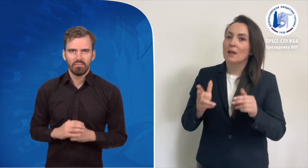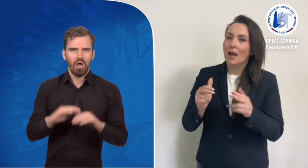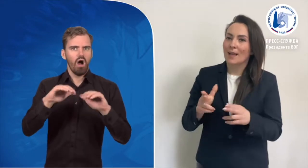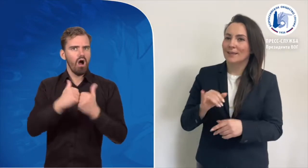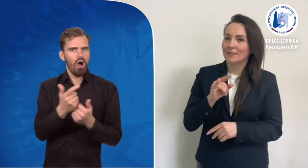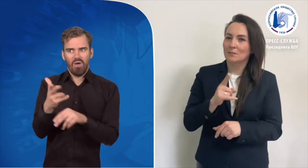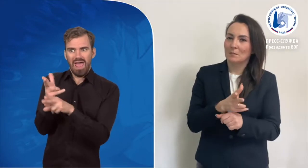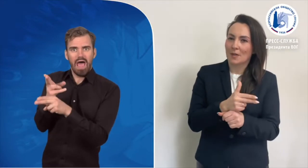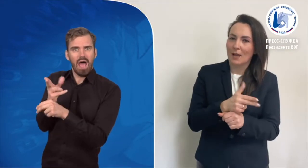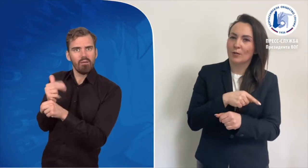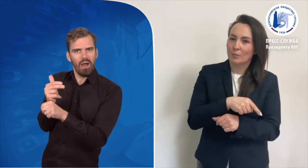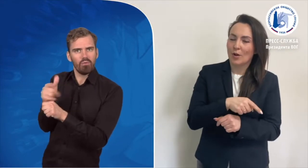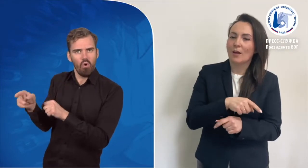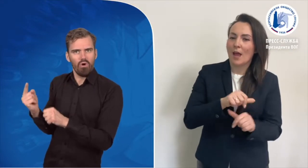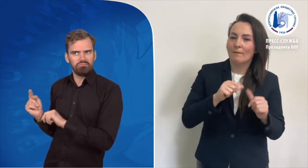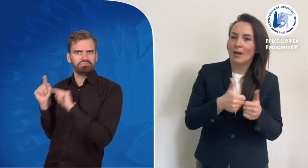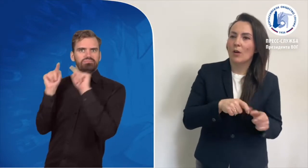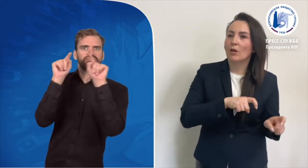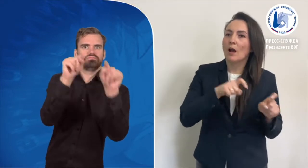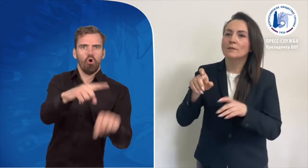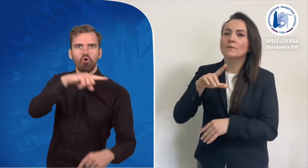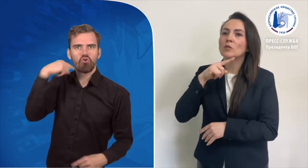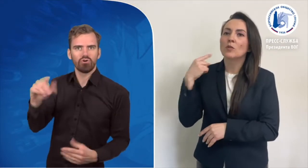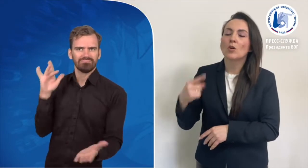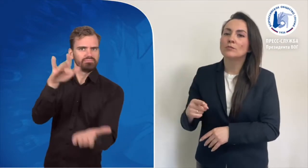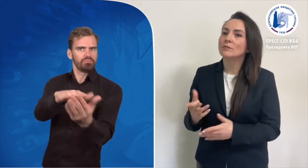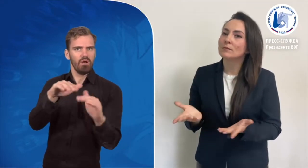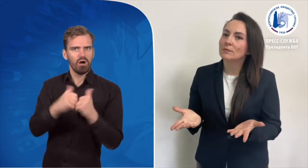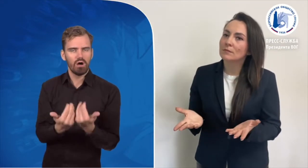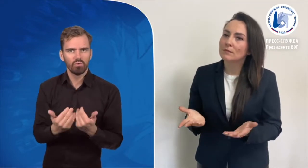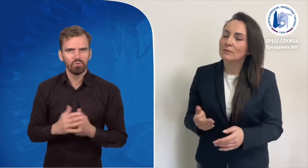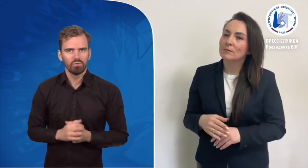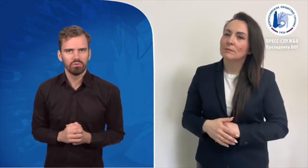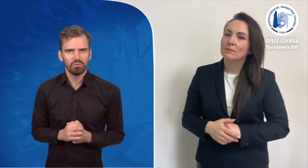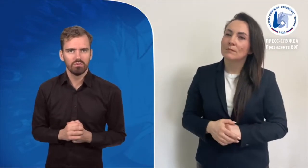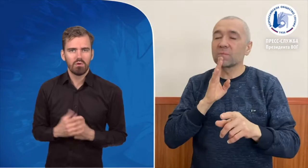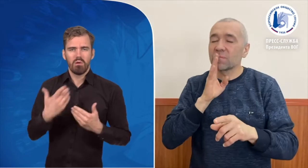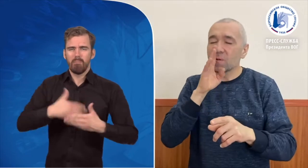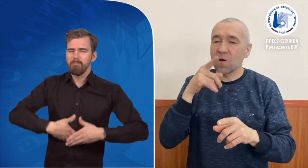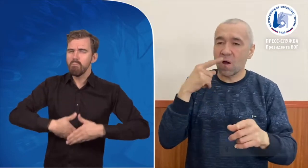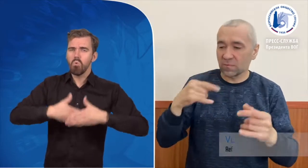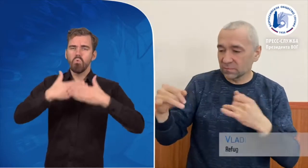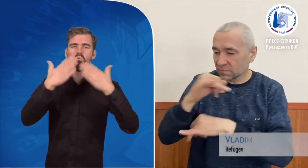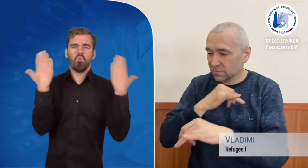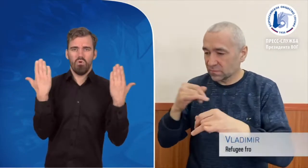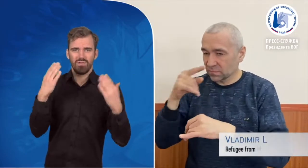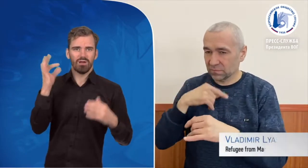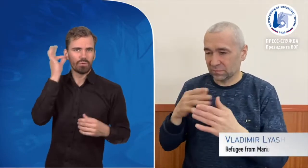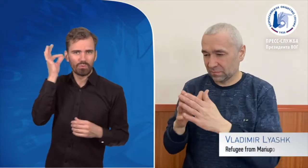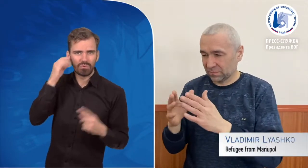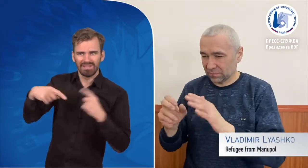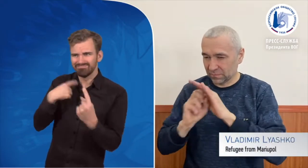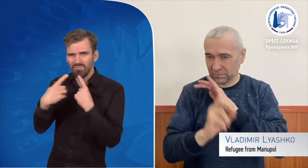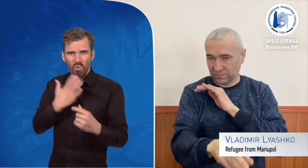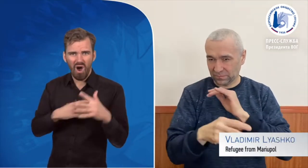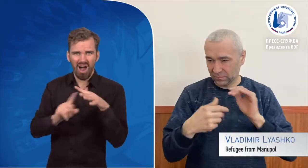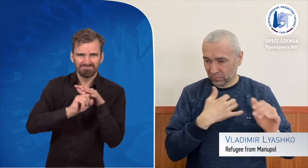How was the evacuation from Mariupol? Early in the morning, a group of hearing people and